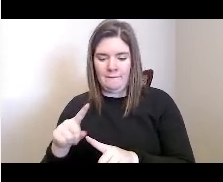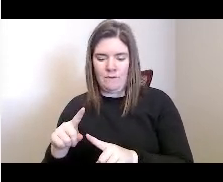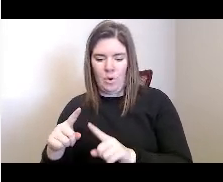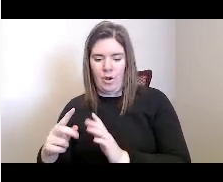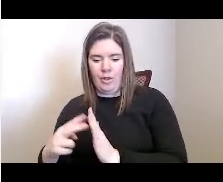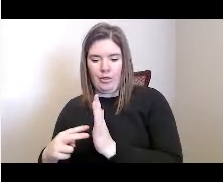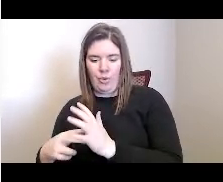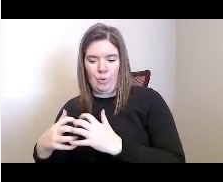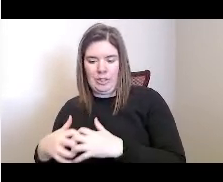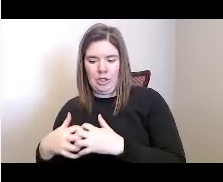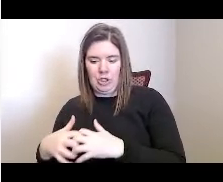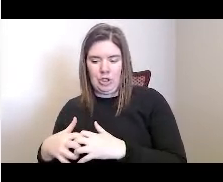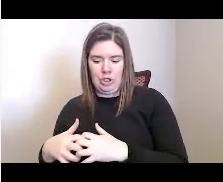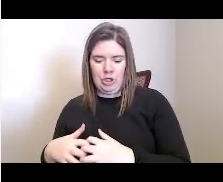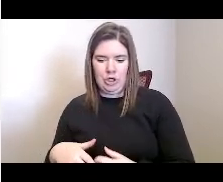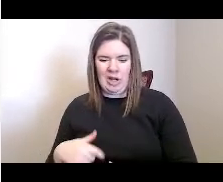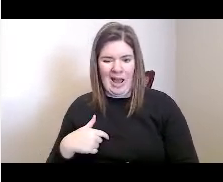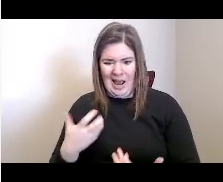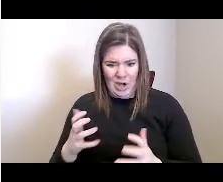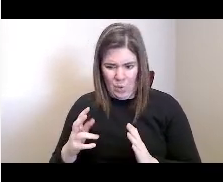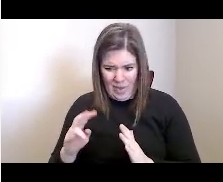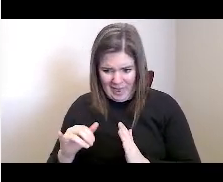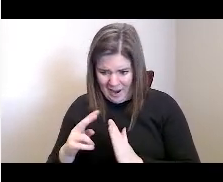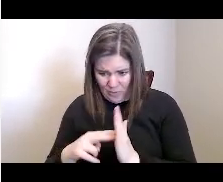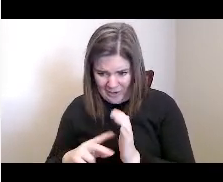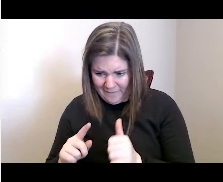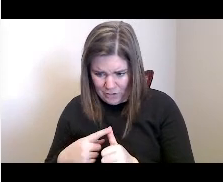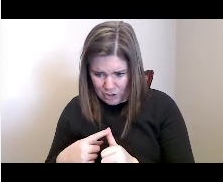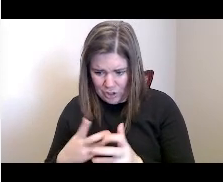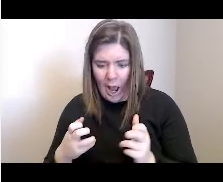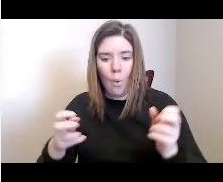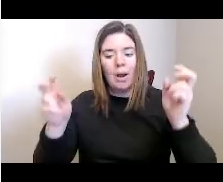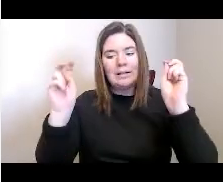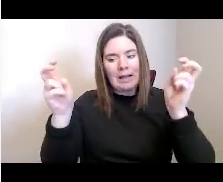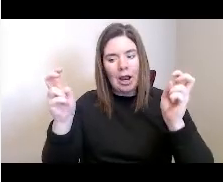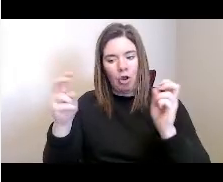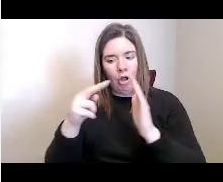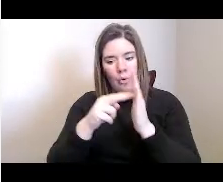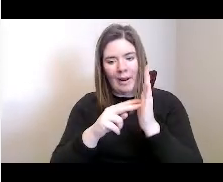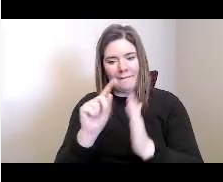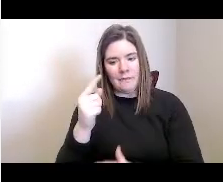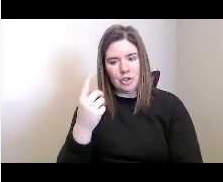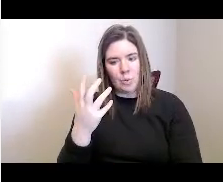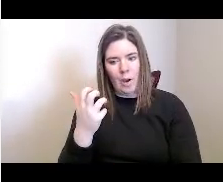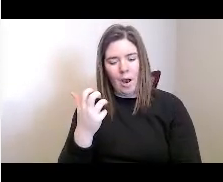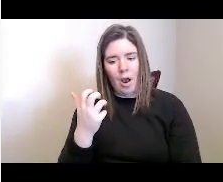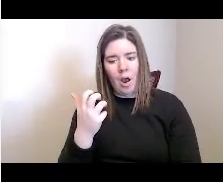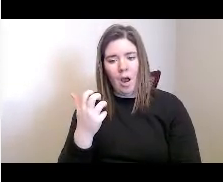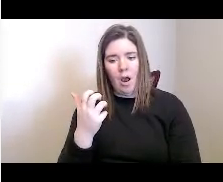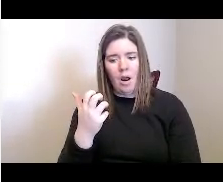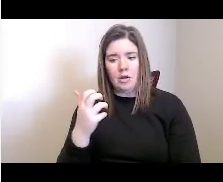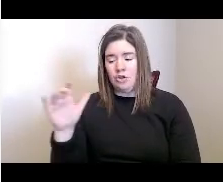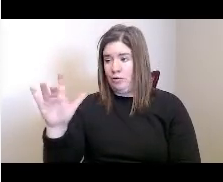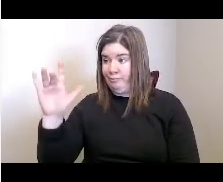I actually don't want it to read that first. I want it to read the title first. So I can go to my selection pane, and I can actually move the title.